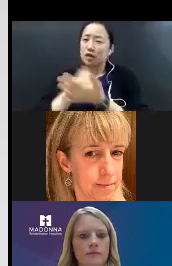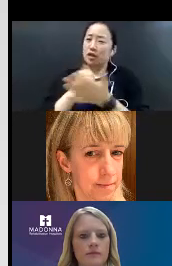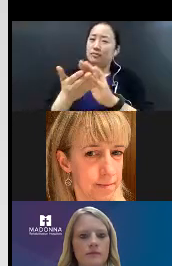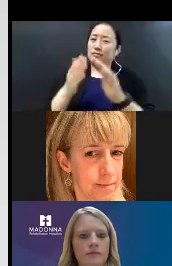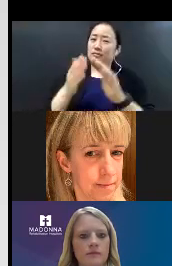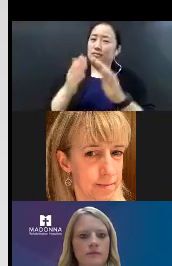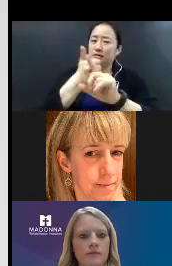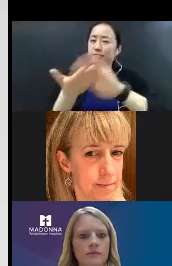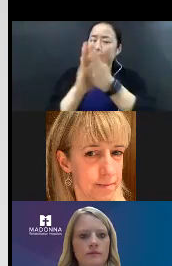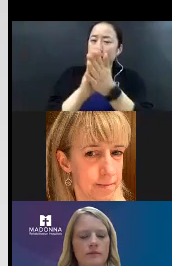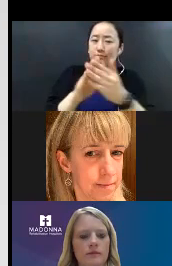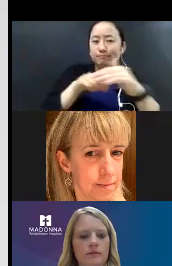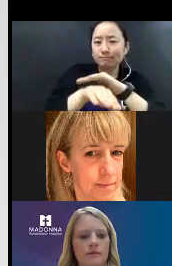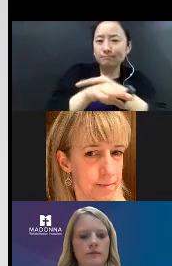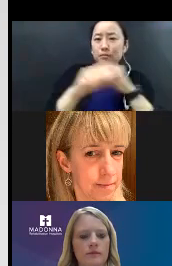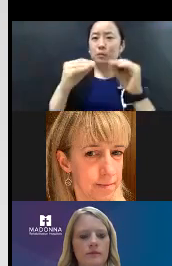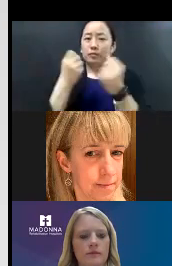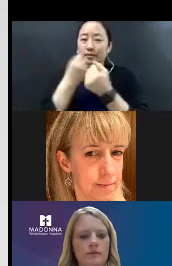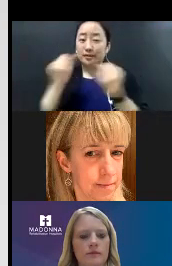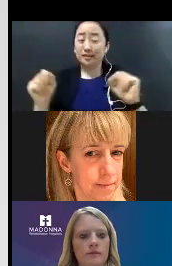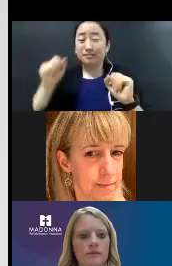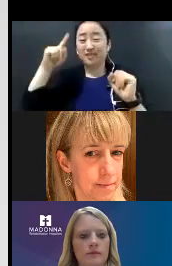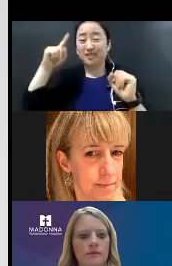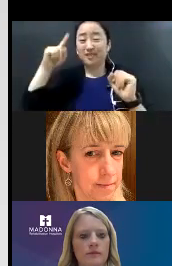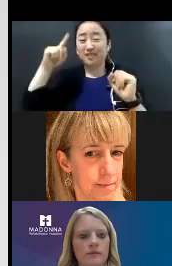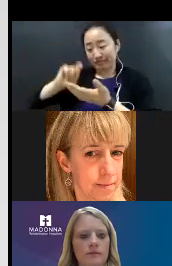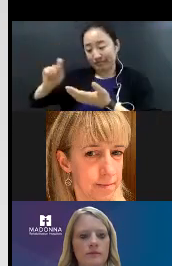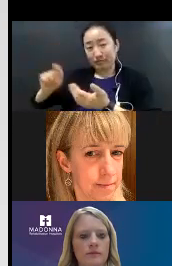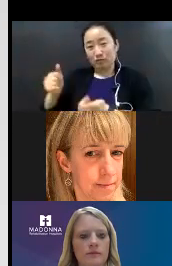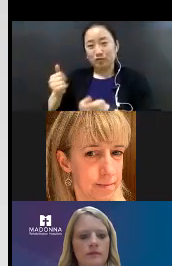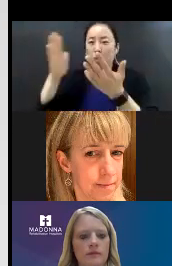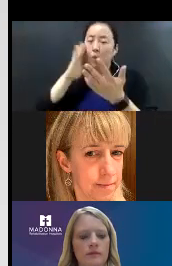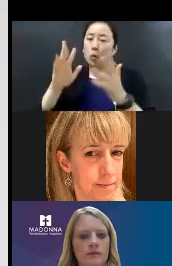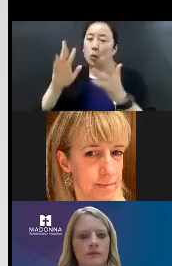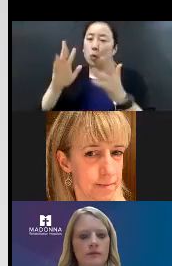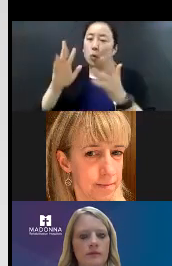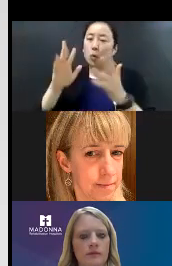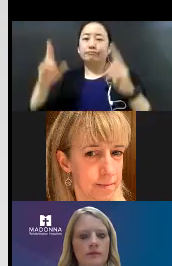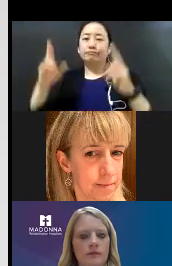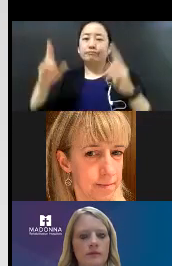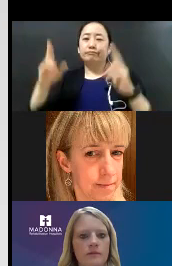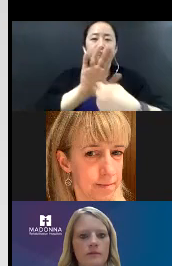WE DO KIND OF AN EXTENSIVE WRITE-UP THAT YOU WILL GET TO SEE A LITTLE BIT OF A SNIP IT LATER.